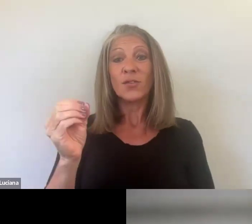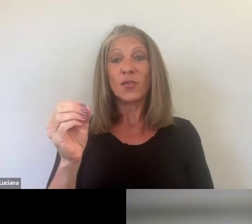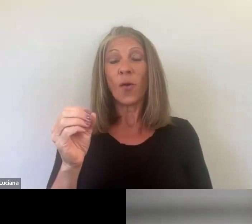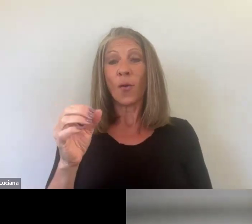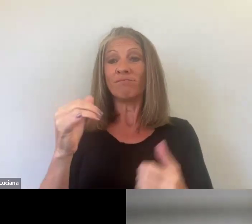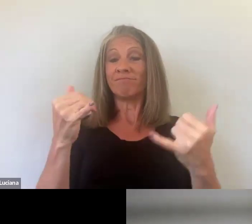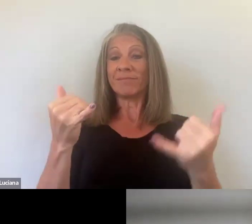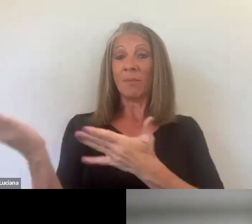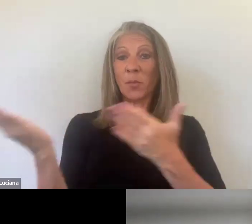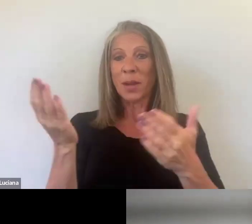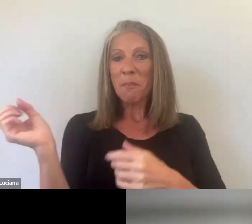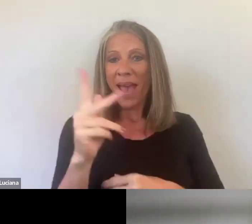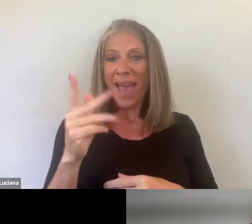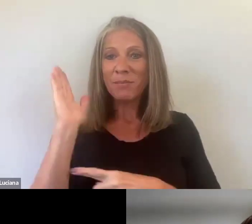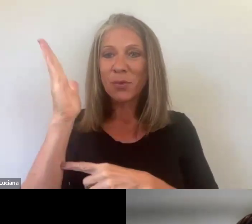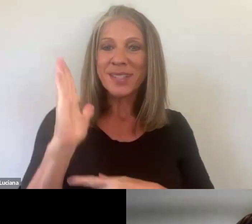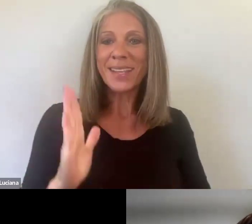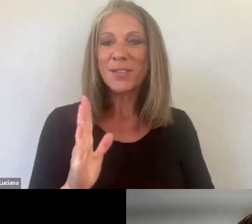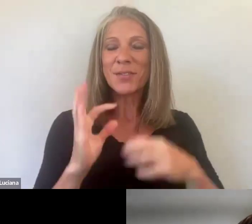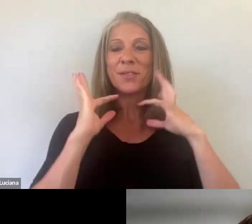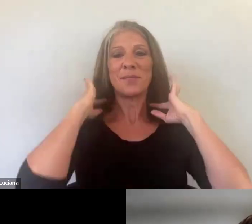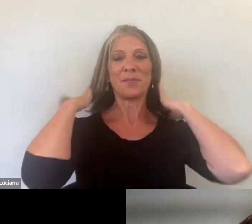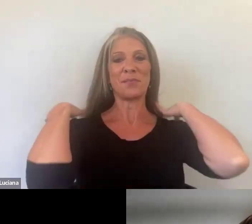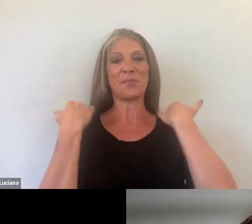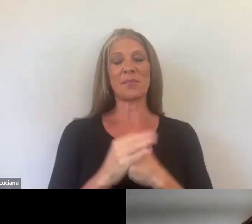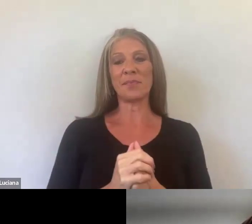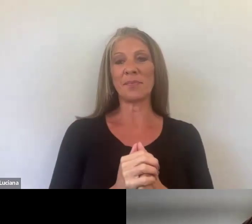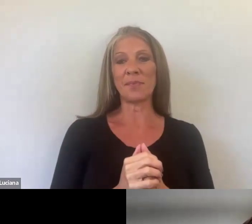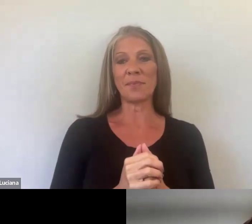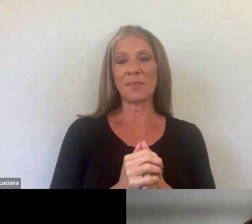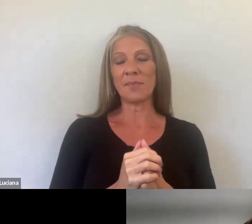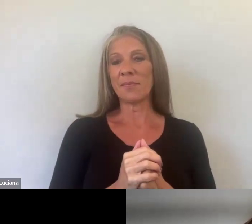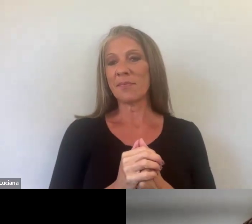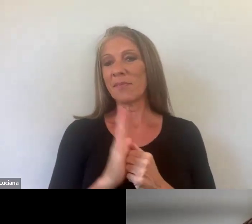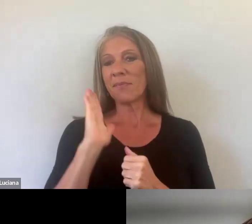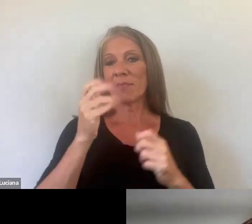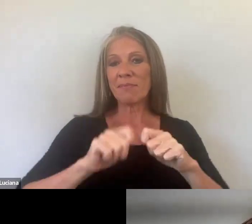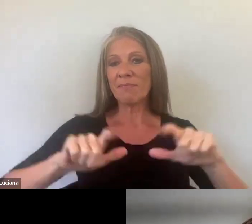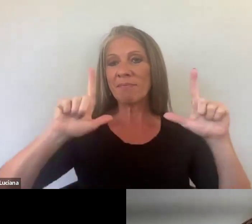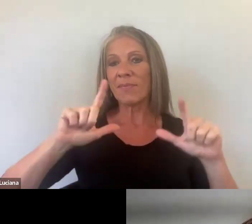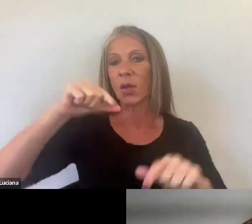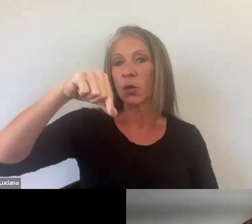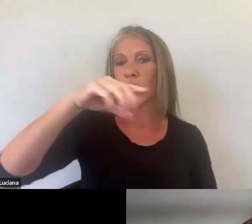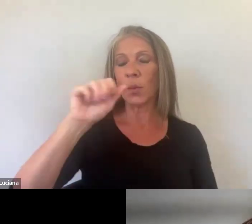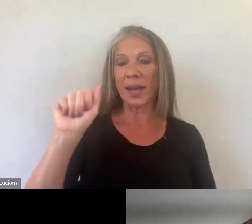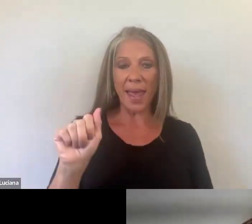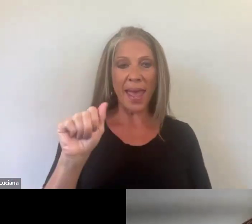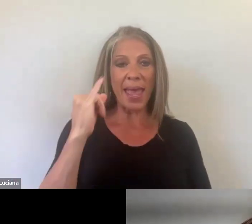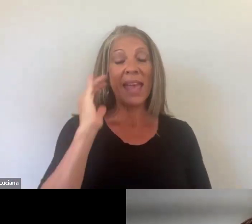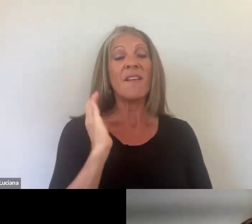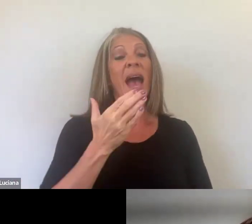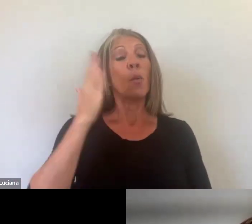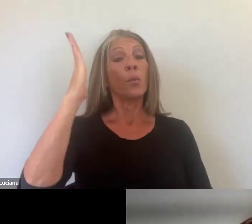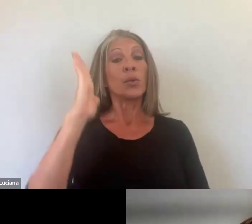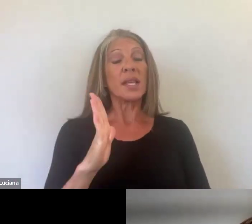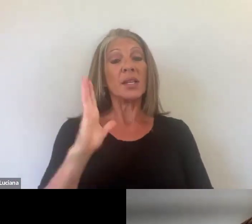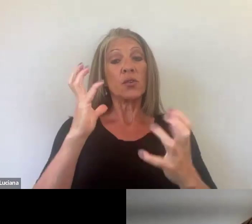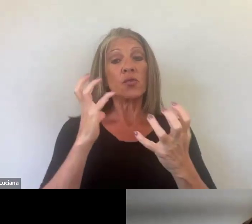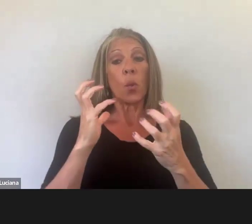presenters. I will just pull open the Q&A. If our presenters want to come back on camera,